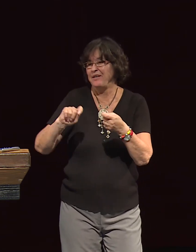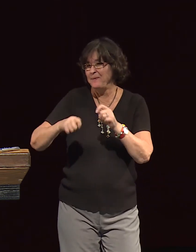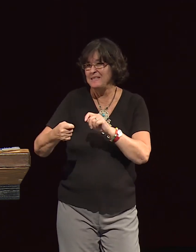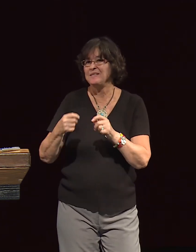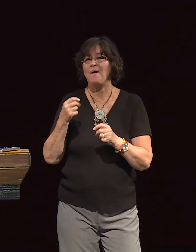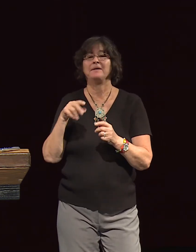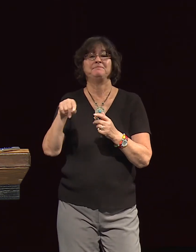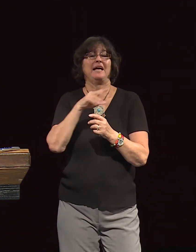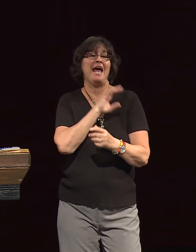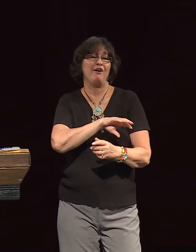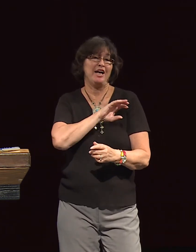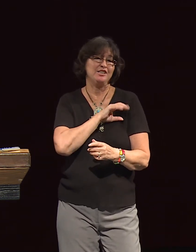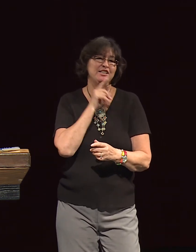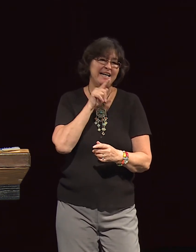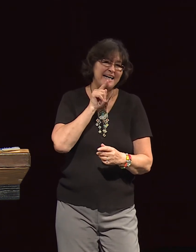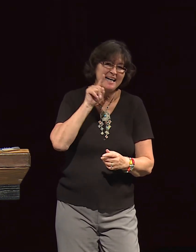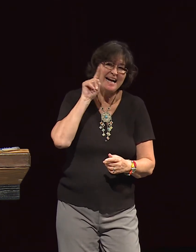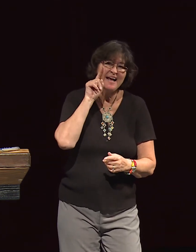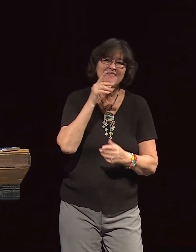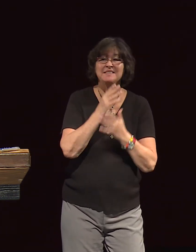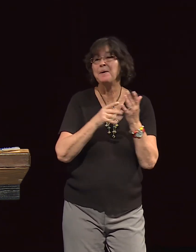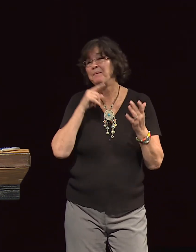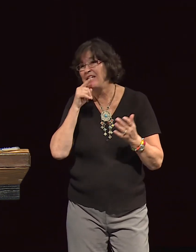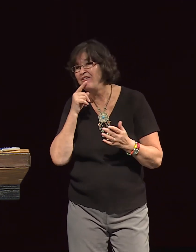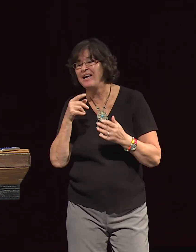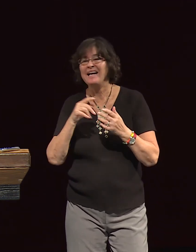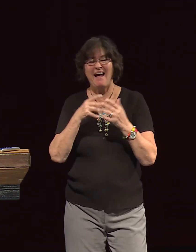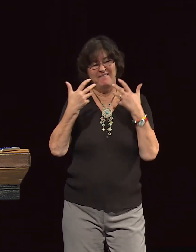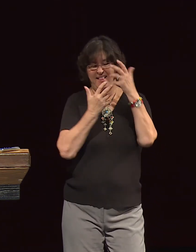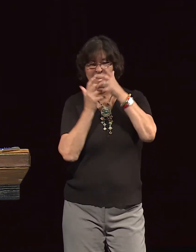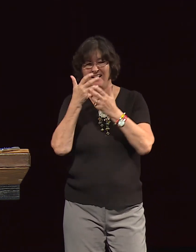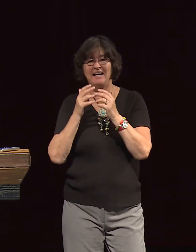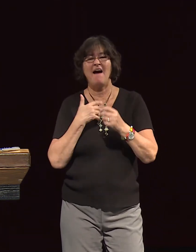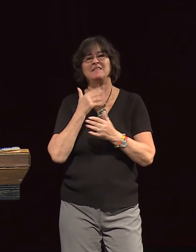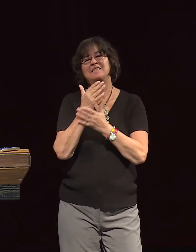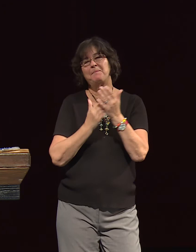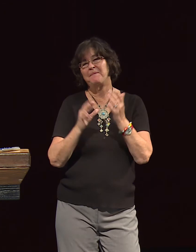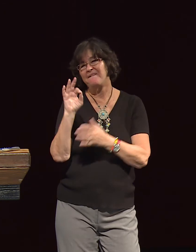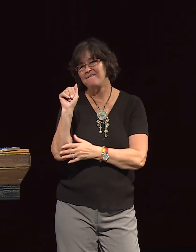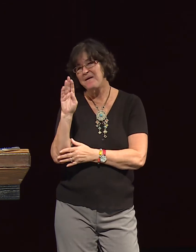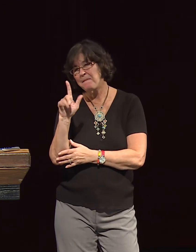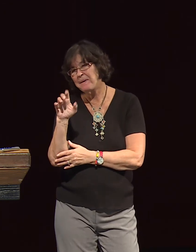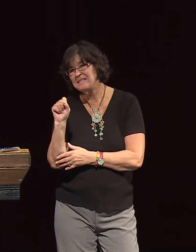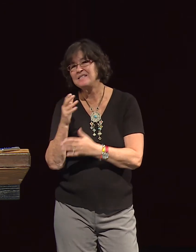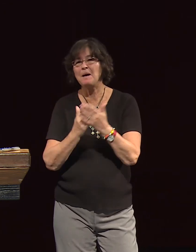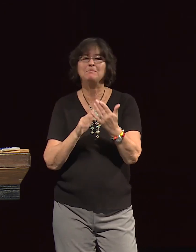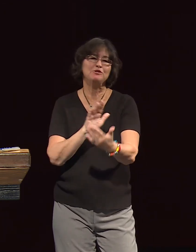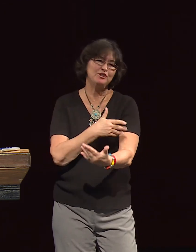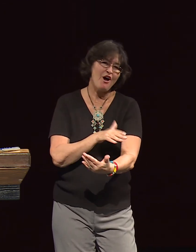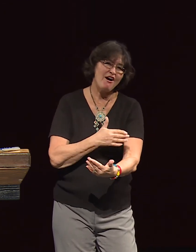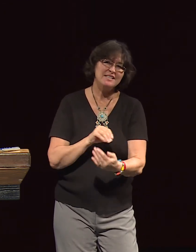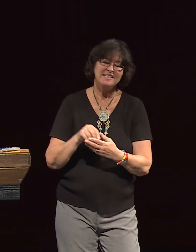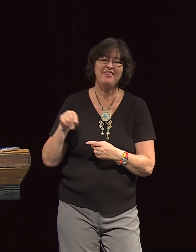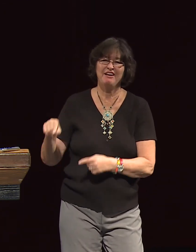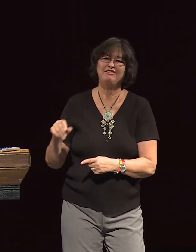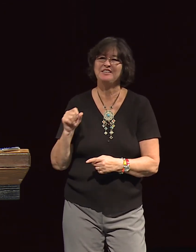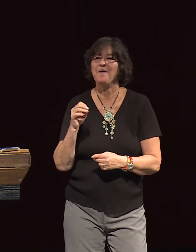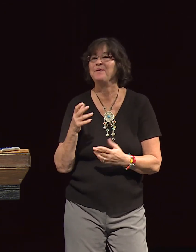a little bit different twists. The characters are deaf. There's some hearing in there. There are some fables, some songs.